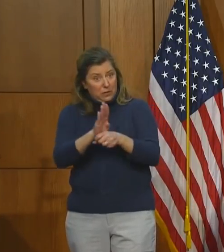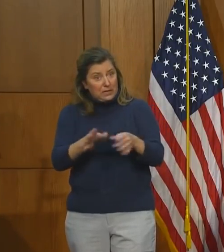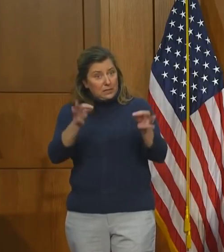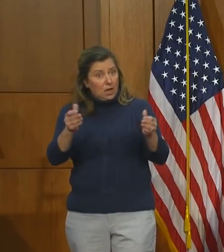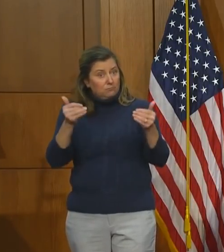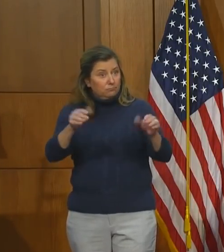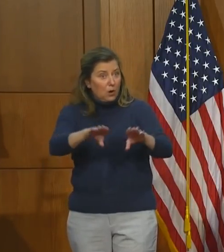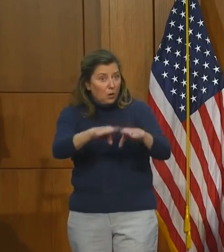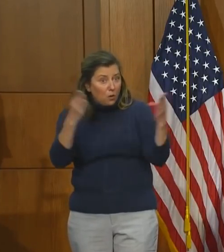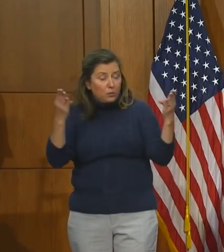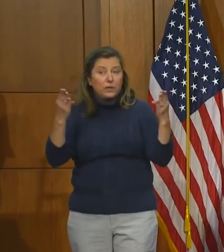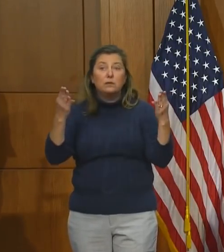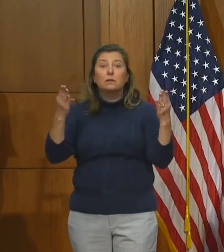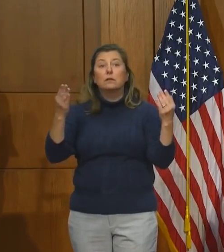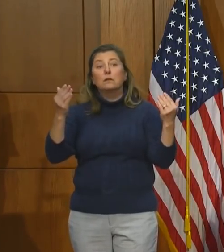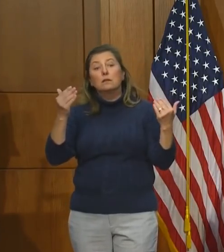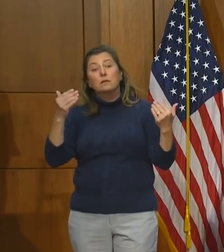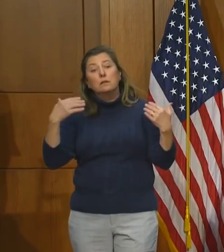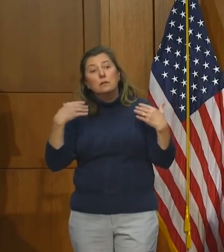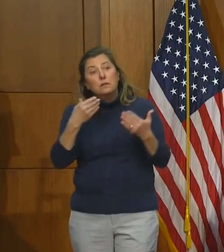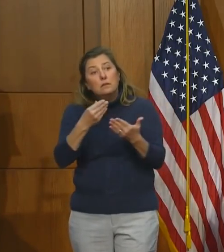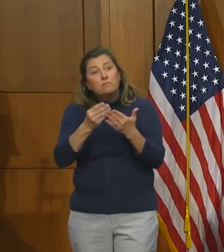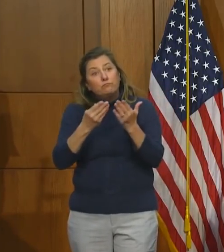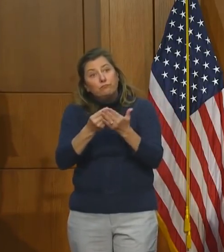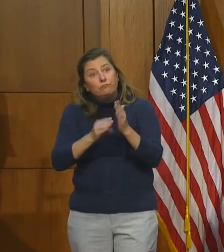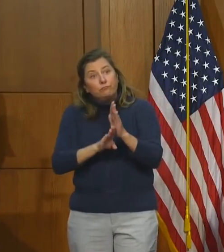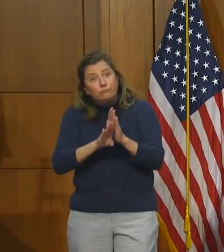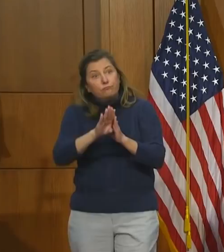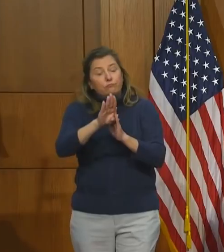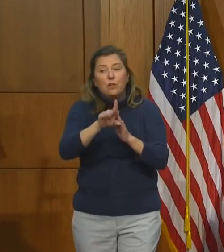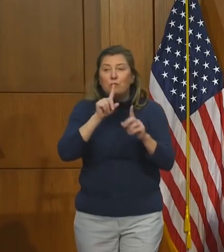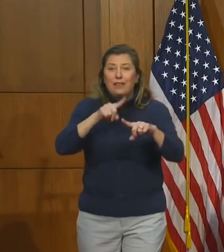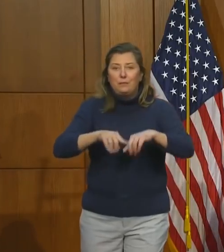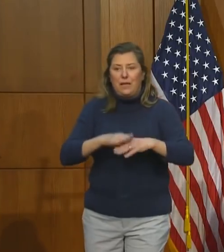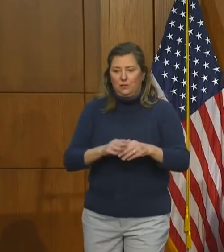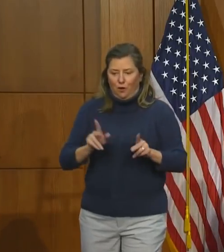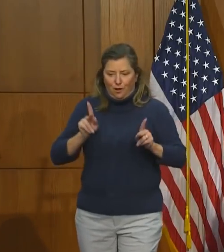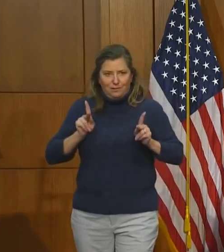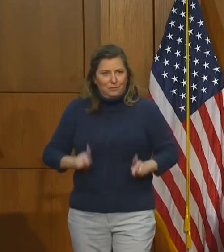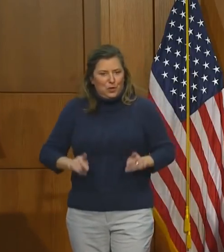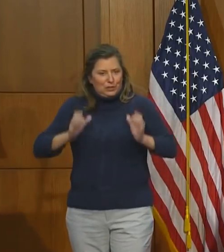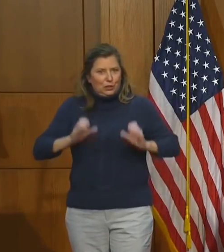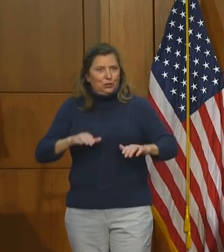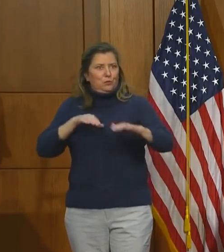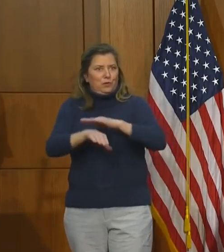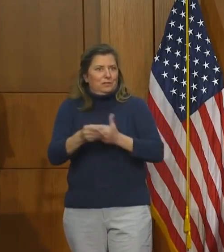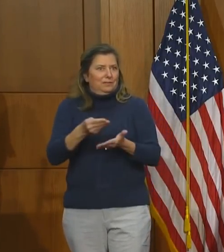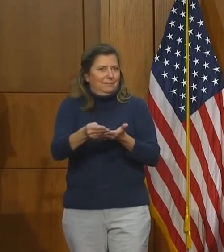BY THE STATE TO BE OPEN. I REMIND BUSINESSES THAT ARE THAT ANY RE OPENING AND A FUTURE